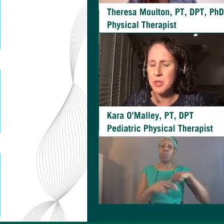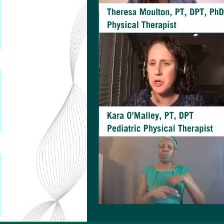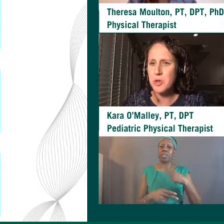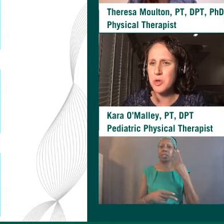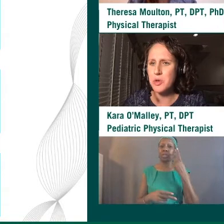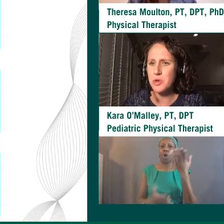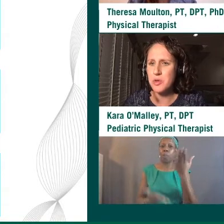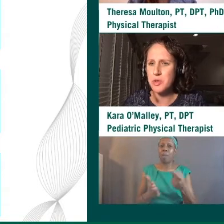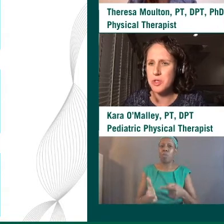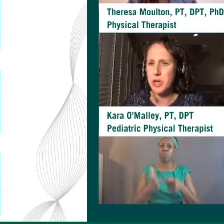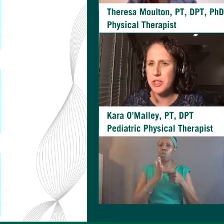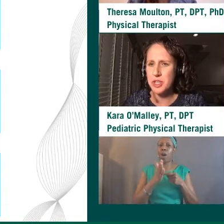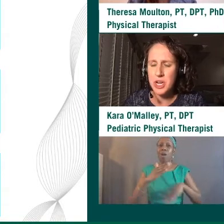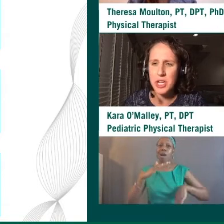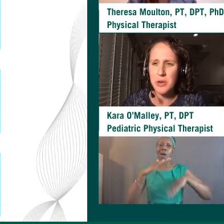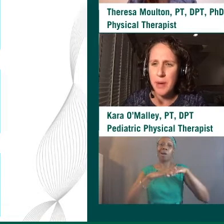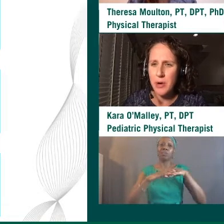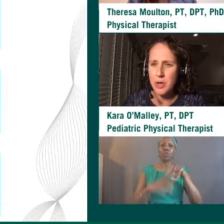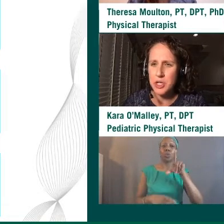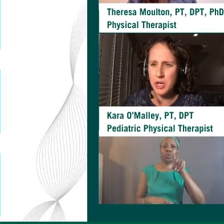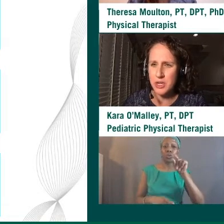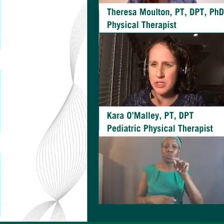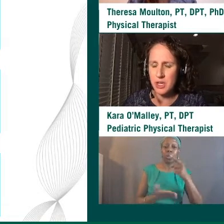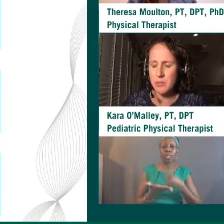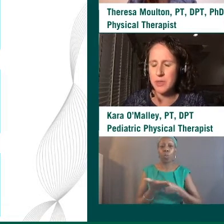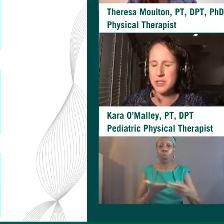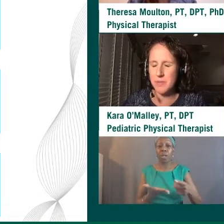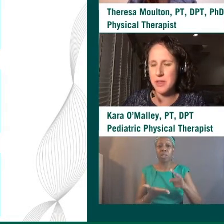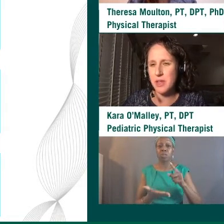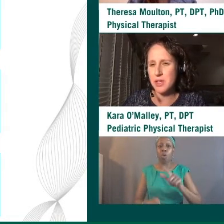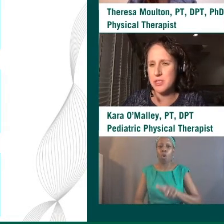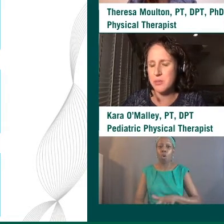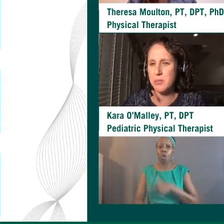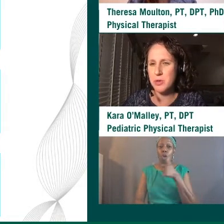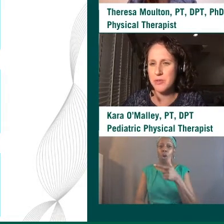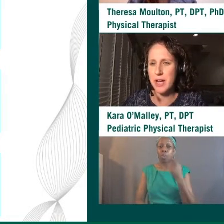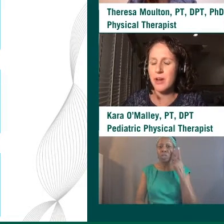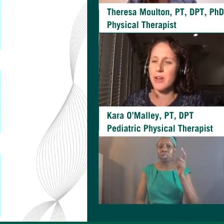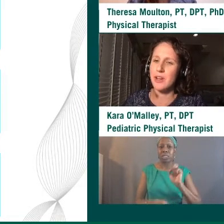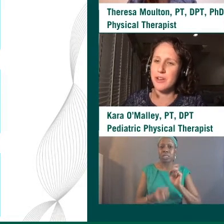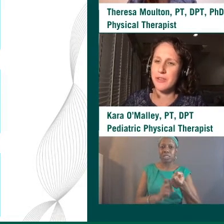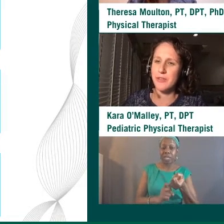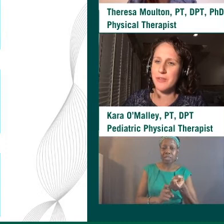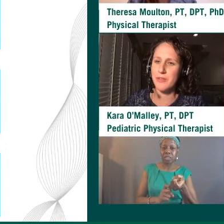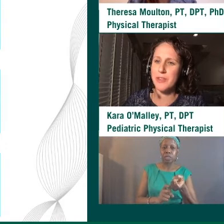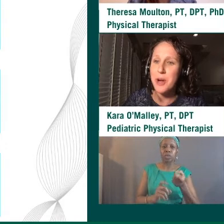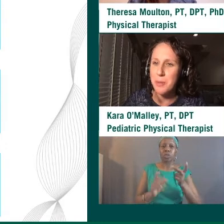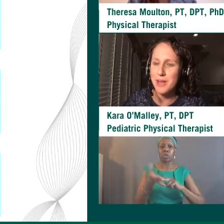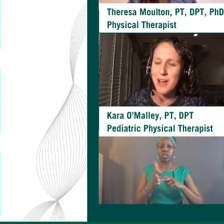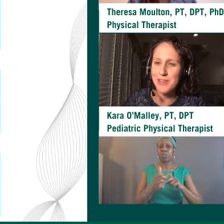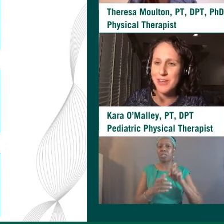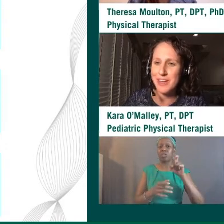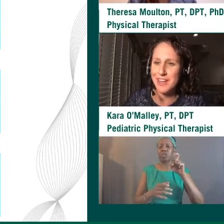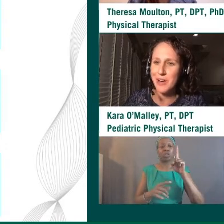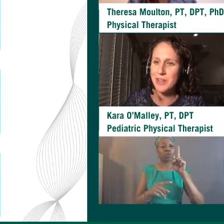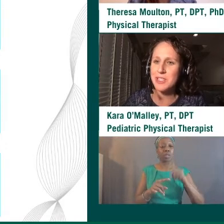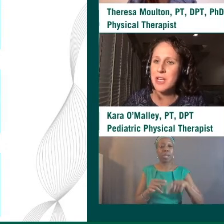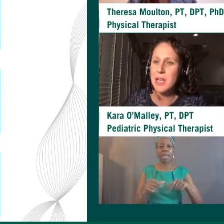So strength, training or power training is gonna be something that needs to be moved out of therapy, out of clinic hours.